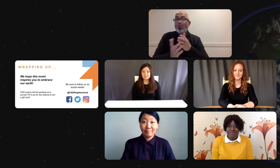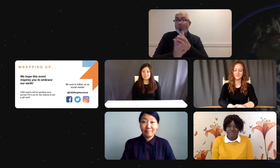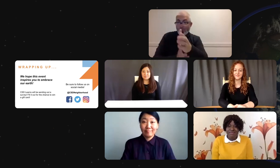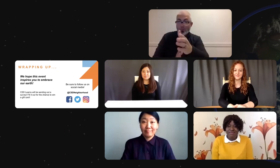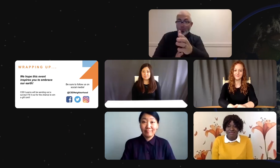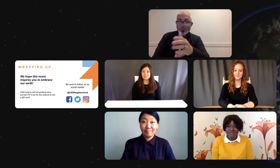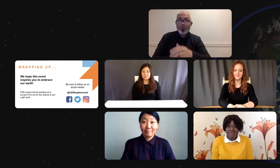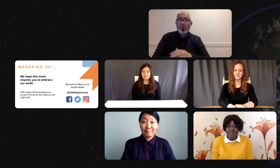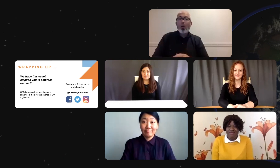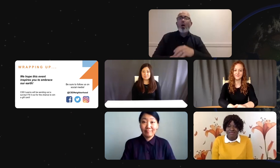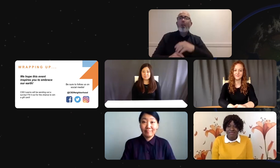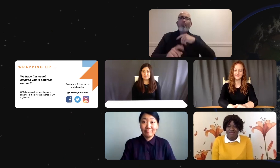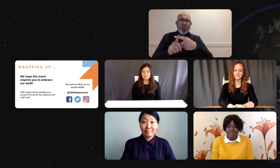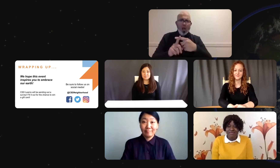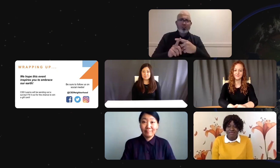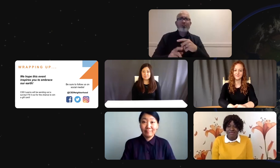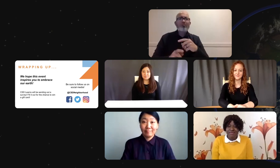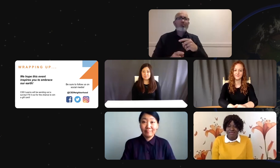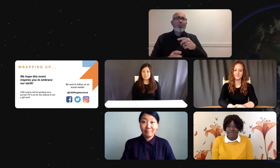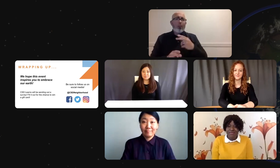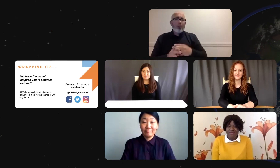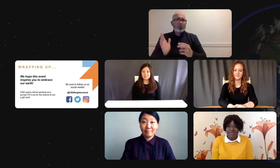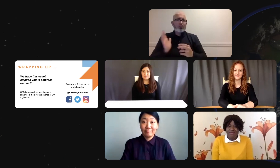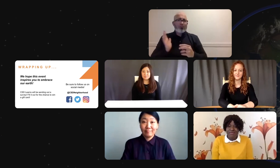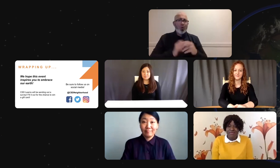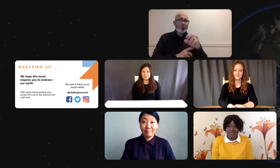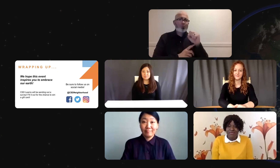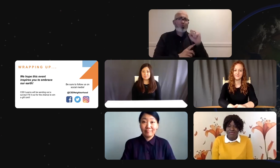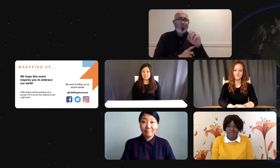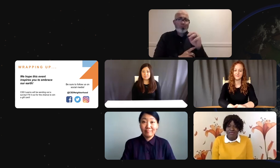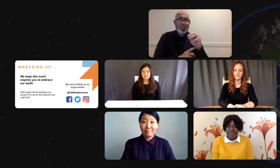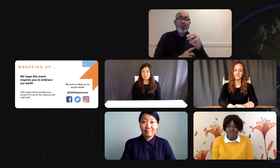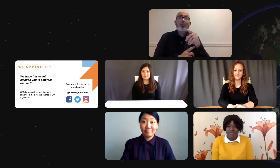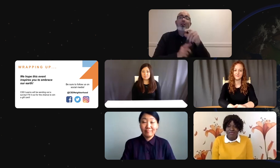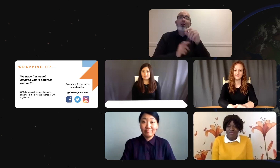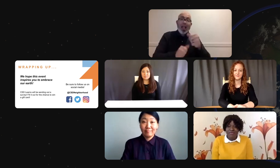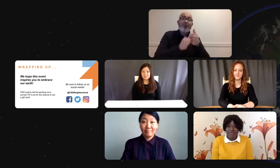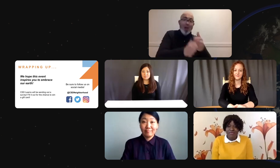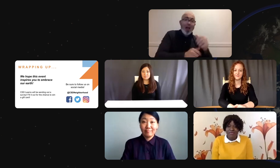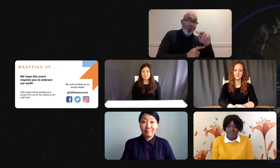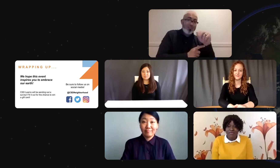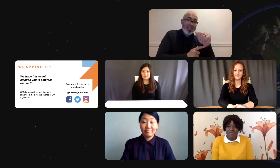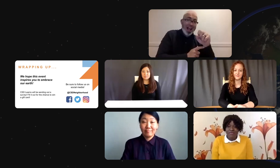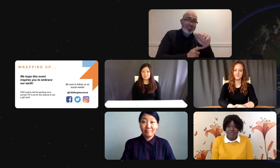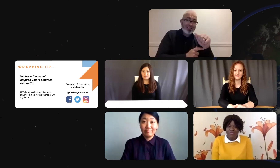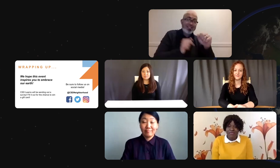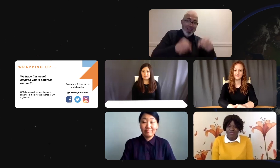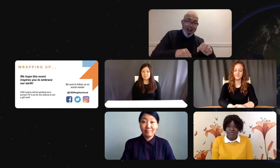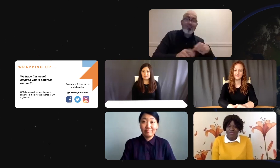We'll announce the winner after you respond to the survey.